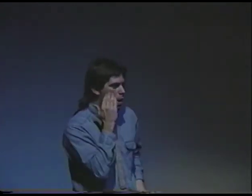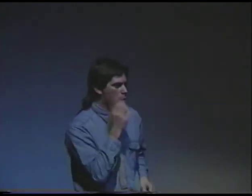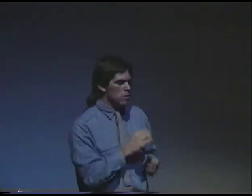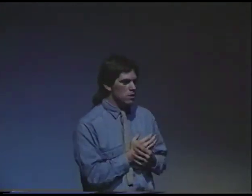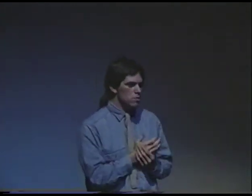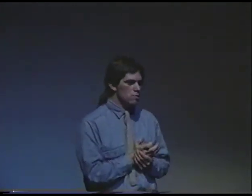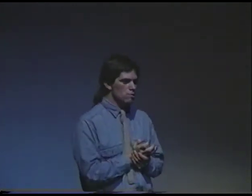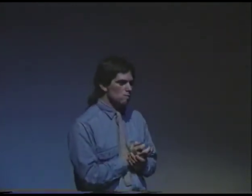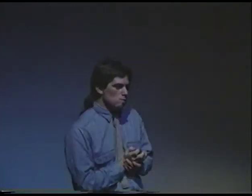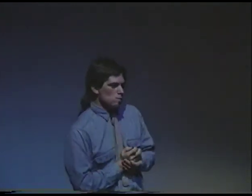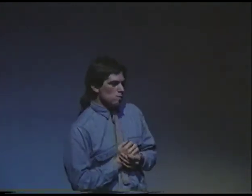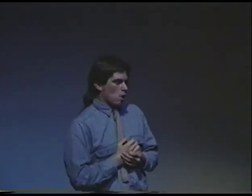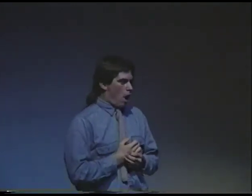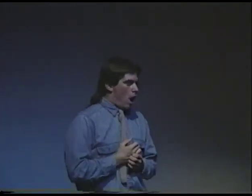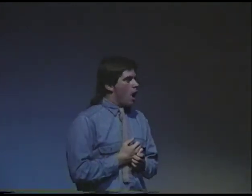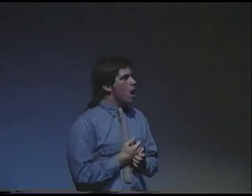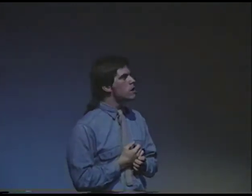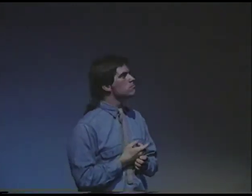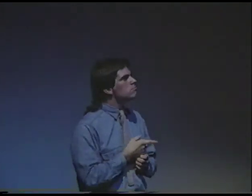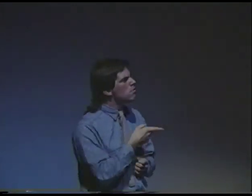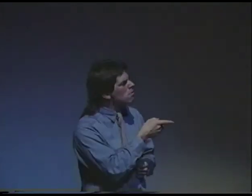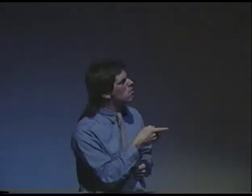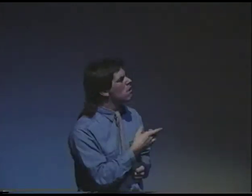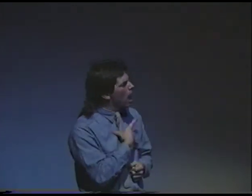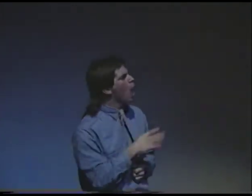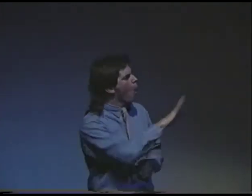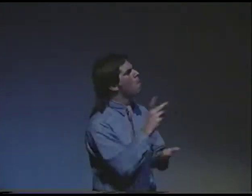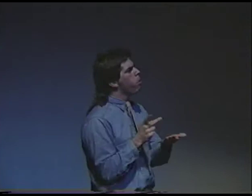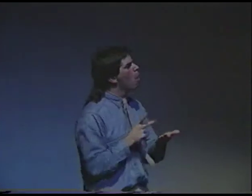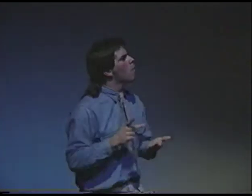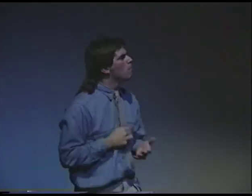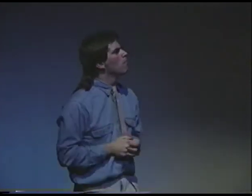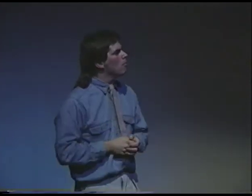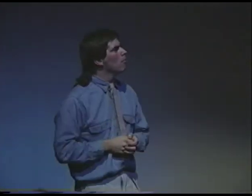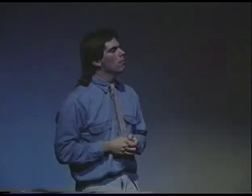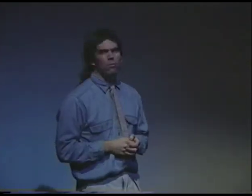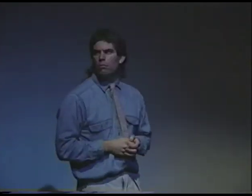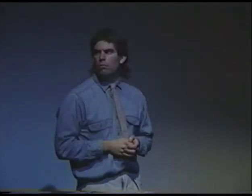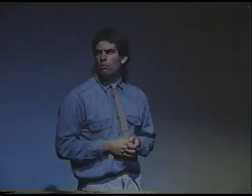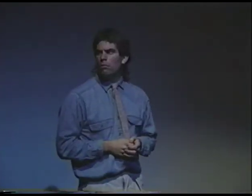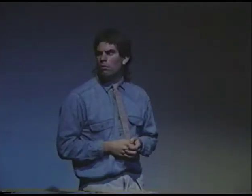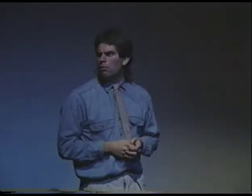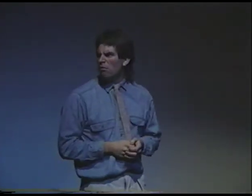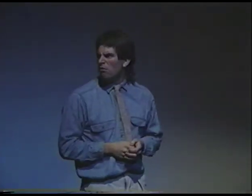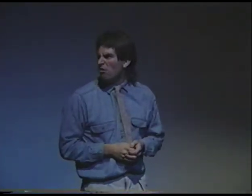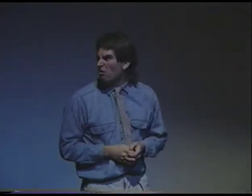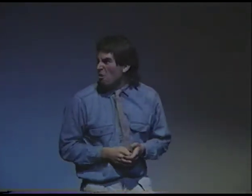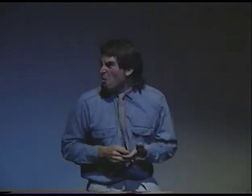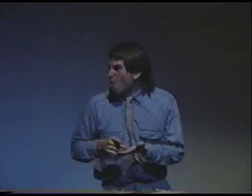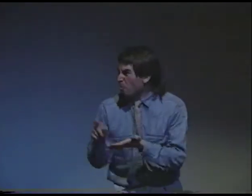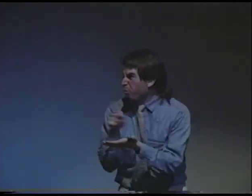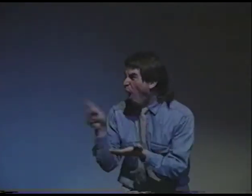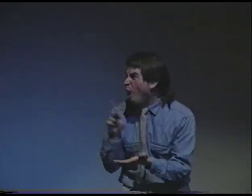And I like your poetry.